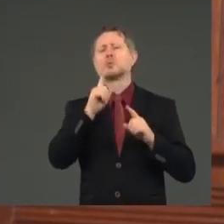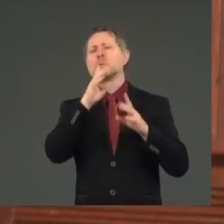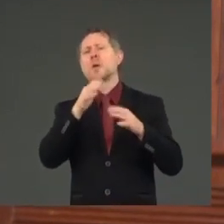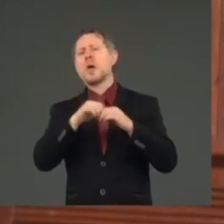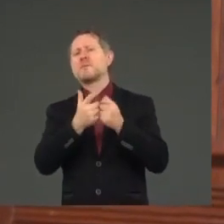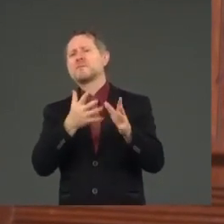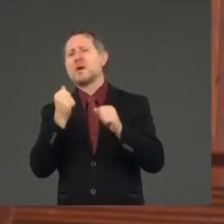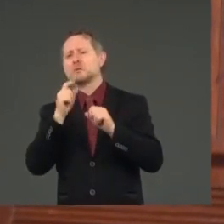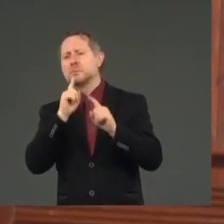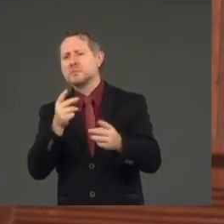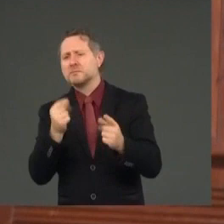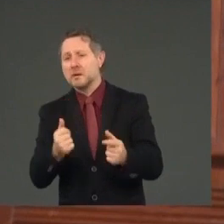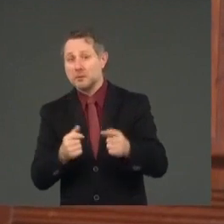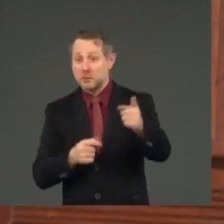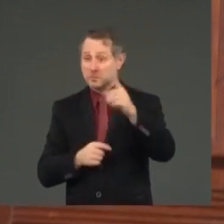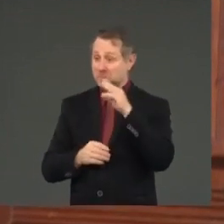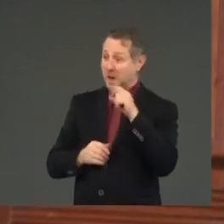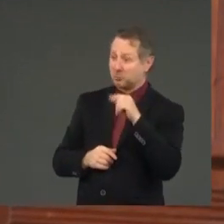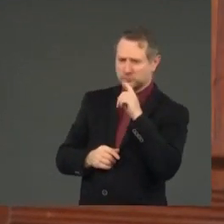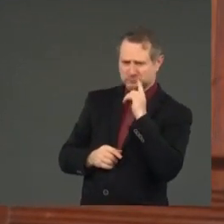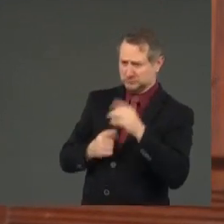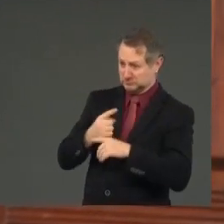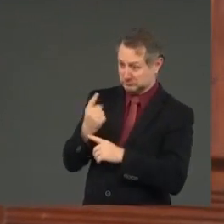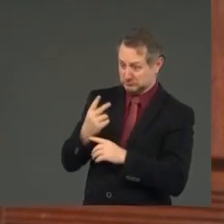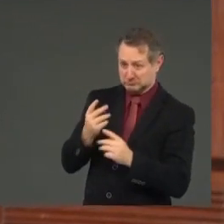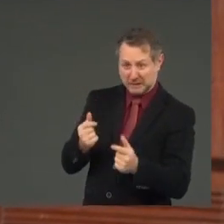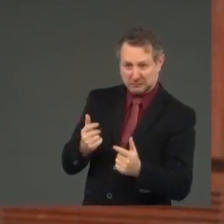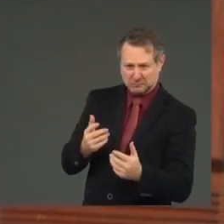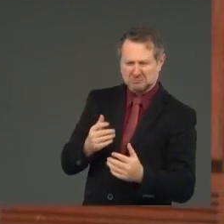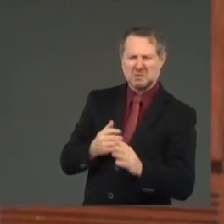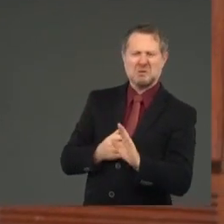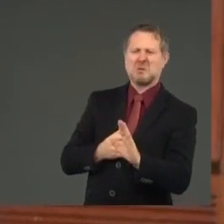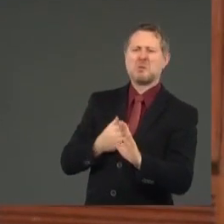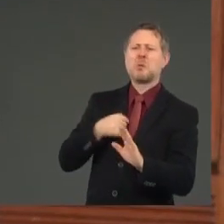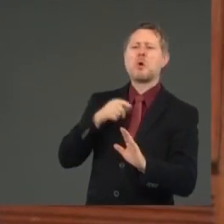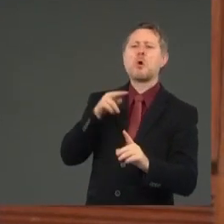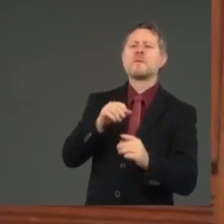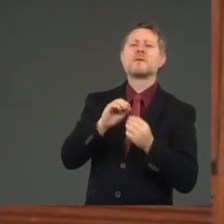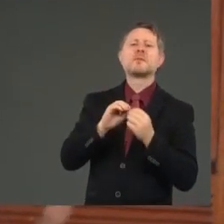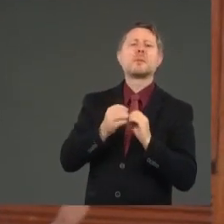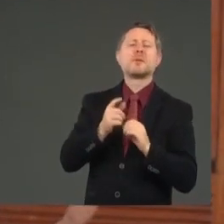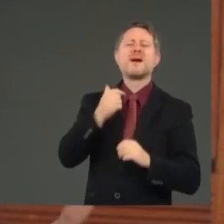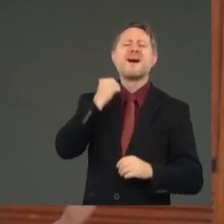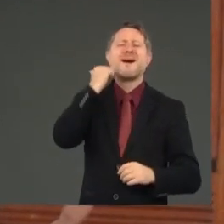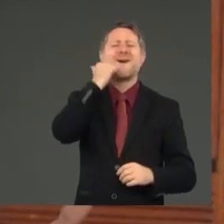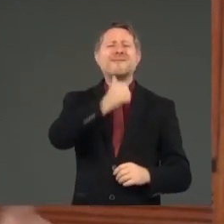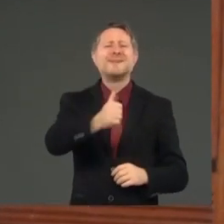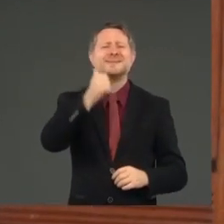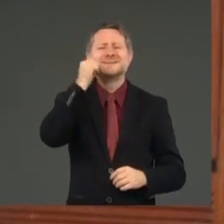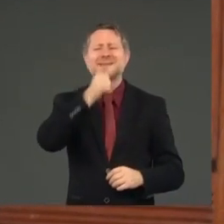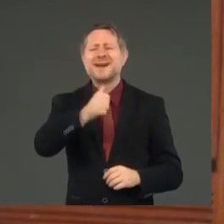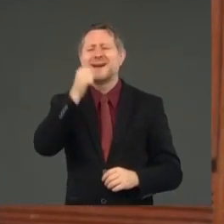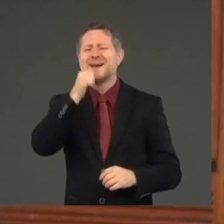WE'LL KNOW. IF SOMETHING CHANGES --